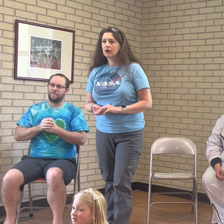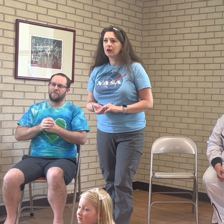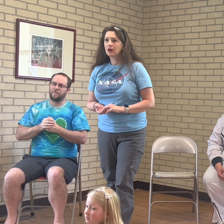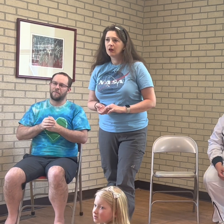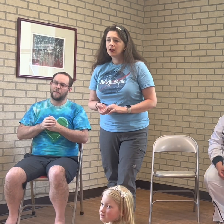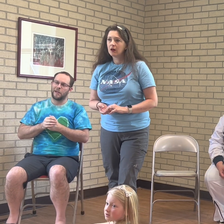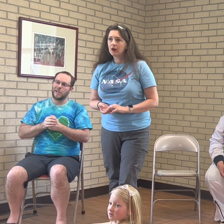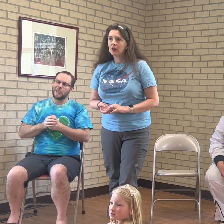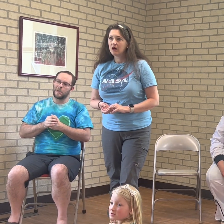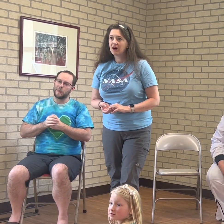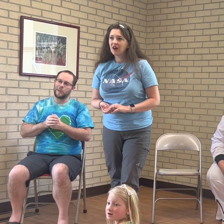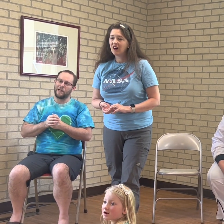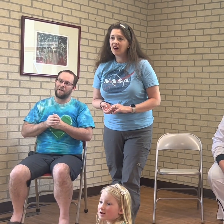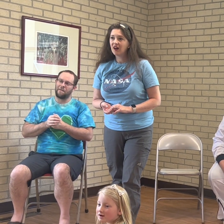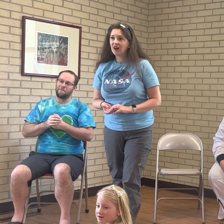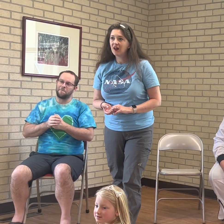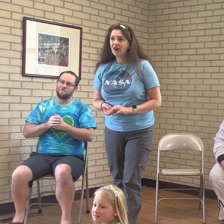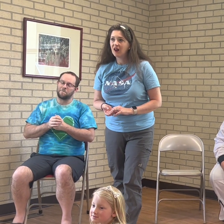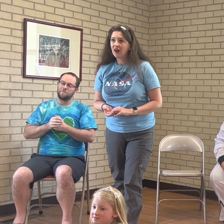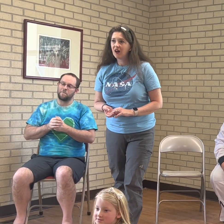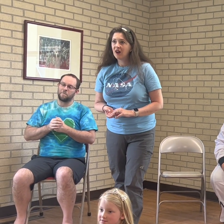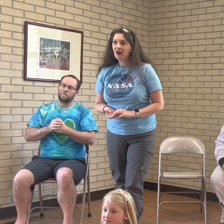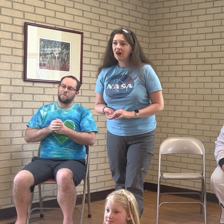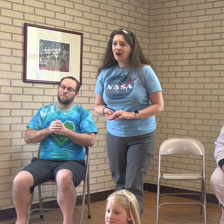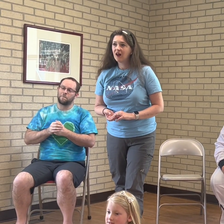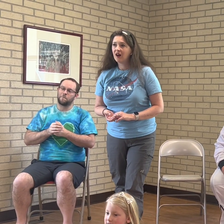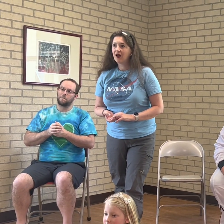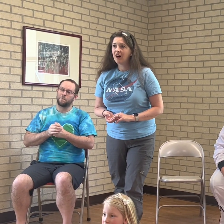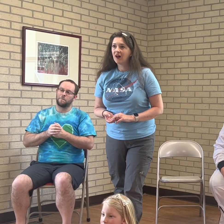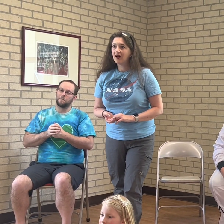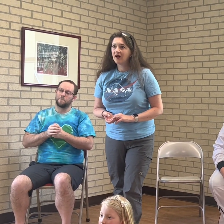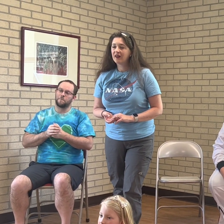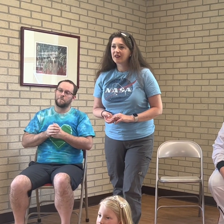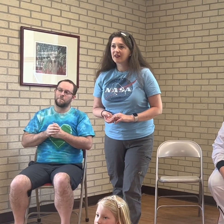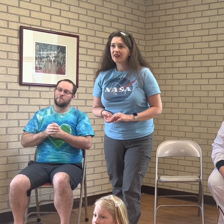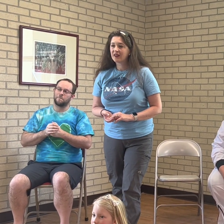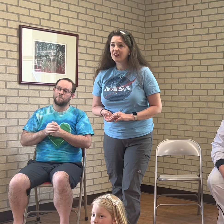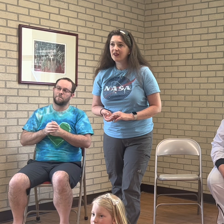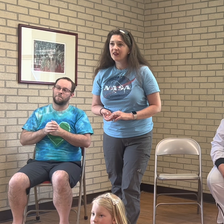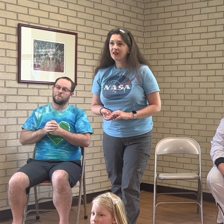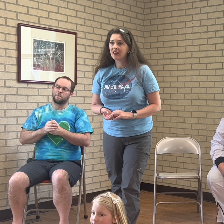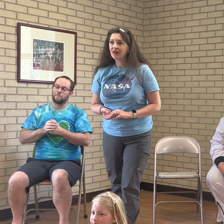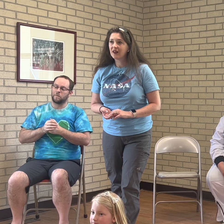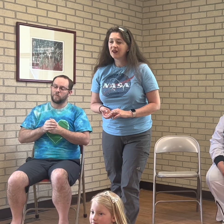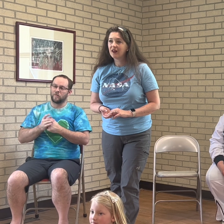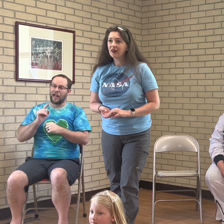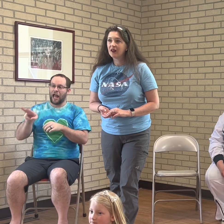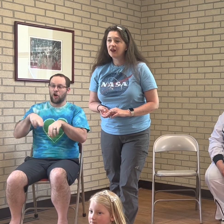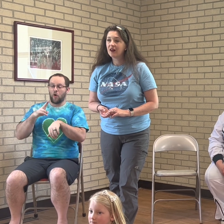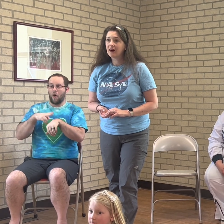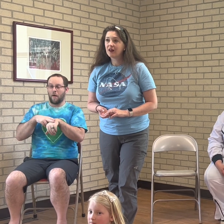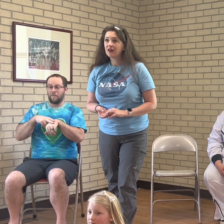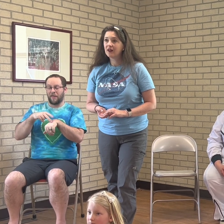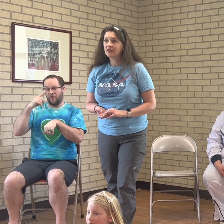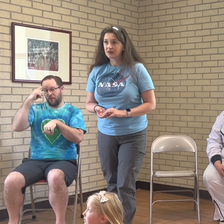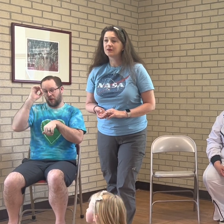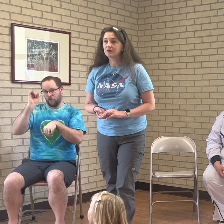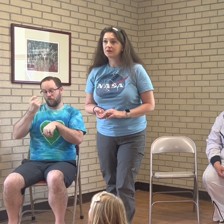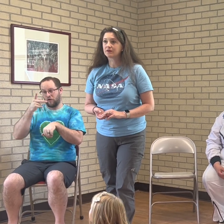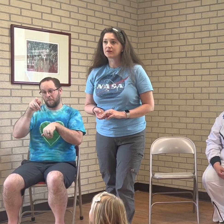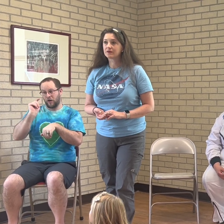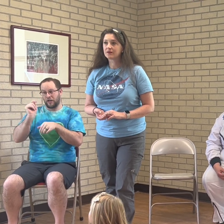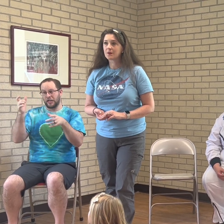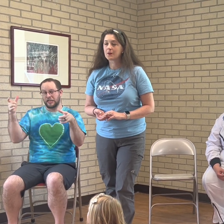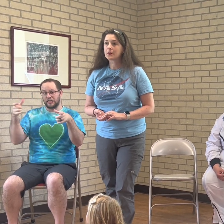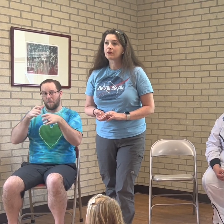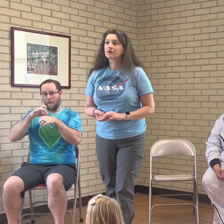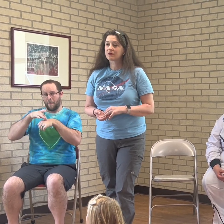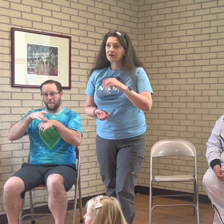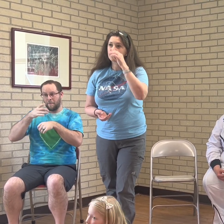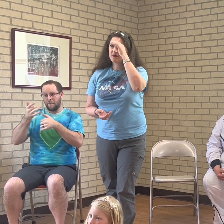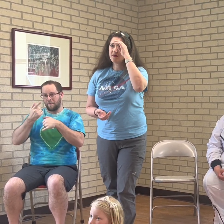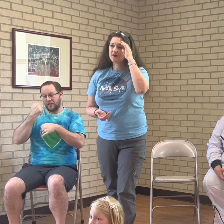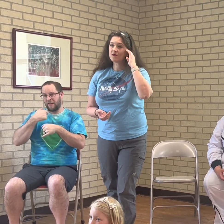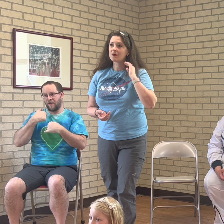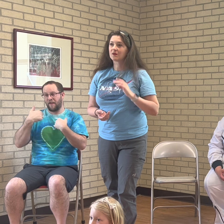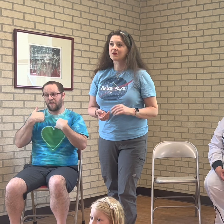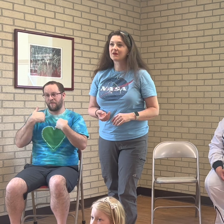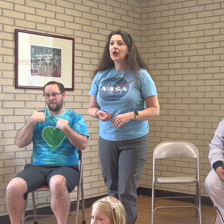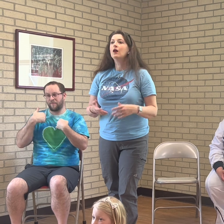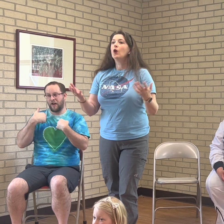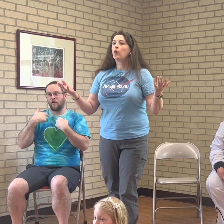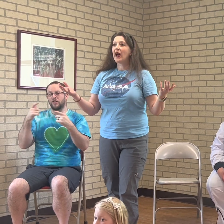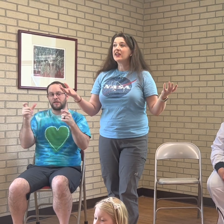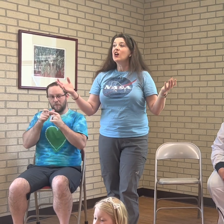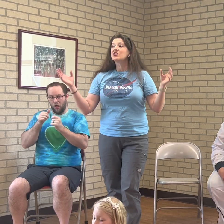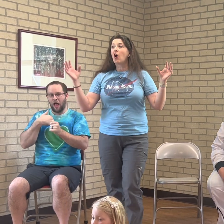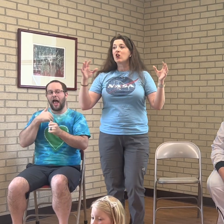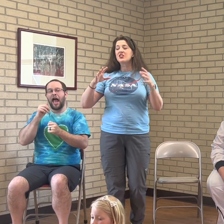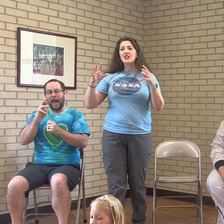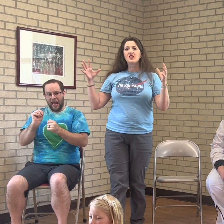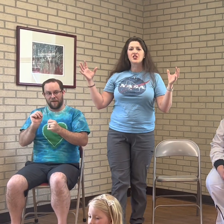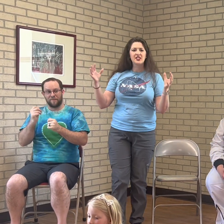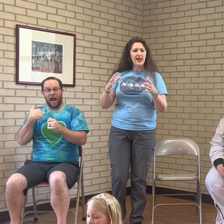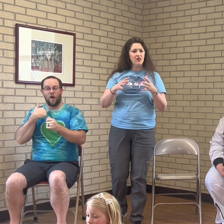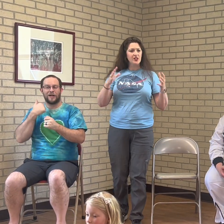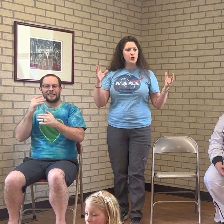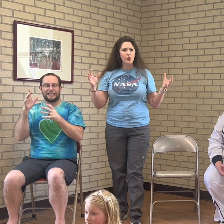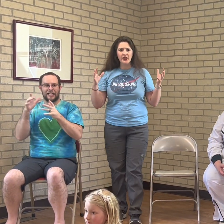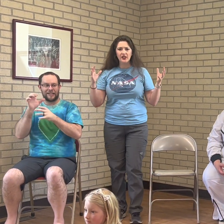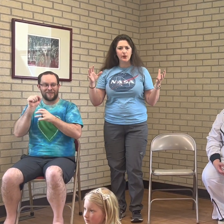Audience: I normally think that Jupiter is a small planet to me because of how small I am. Dr. Shannon: Right! Our sense of scale gets